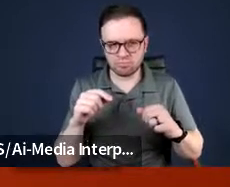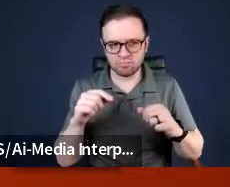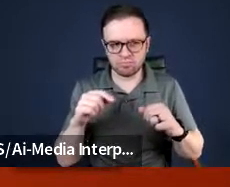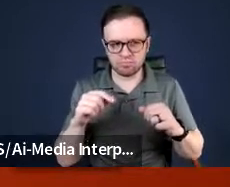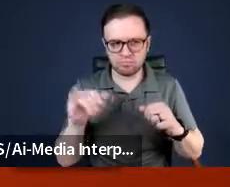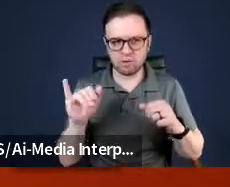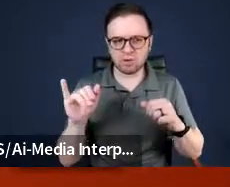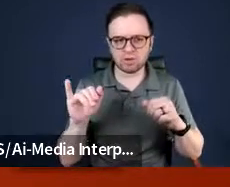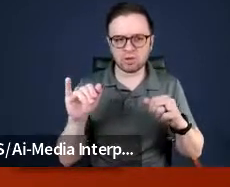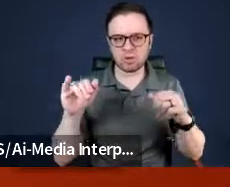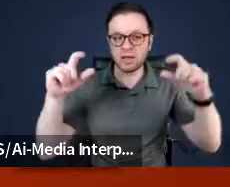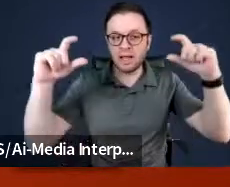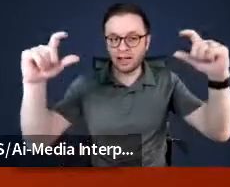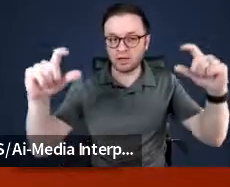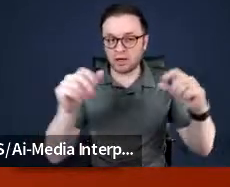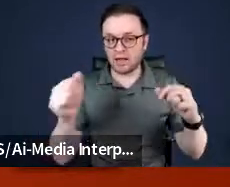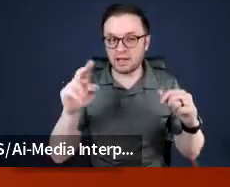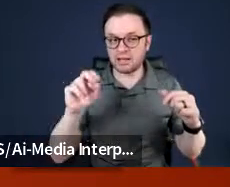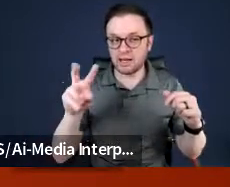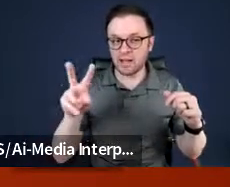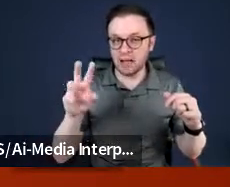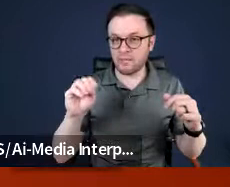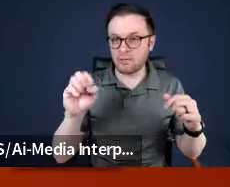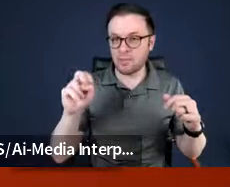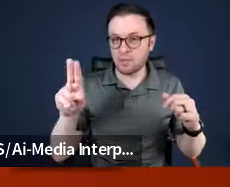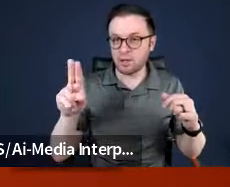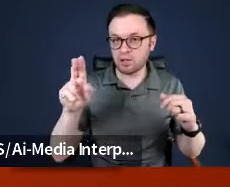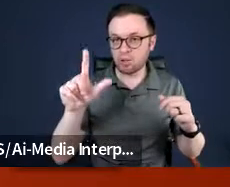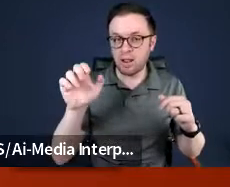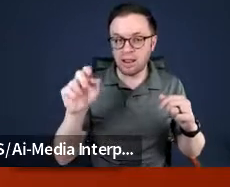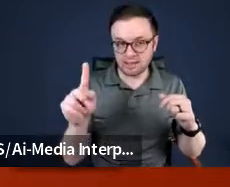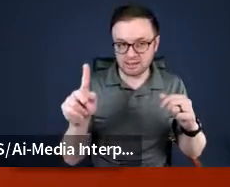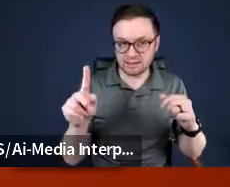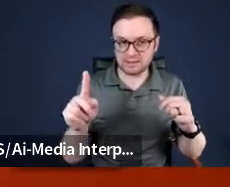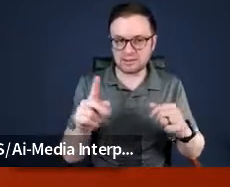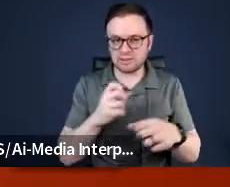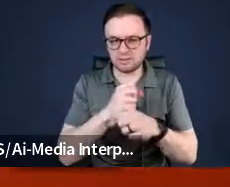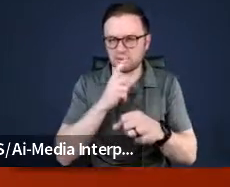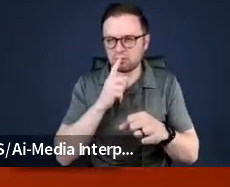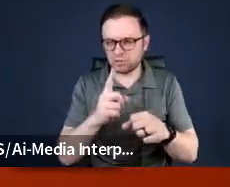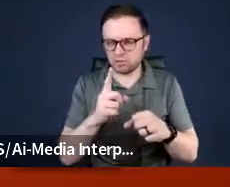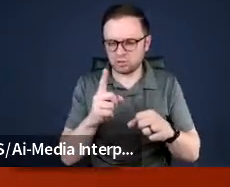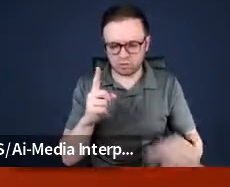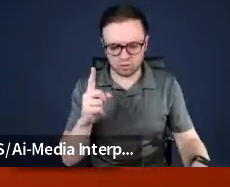and it should be… You should be able to activate it and it should be the first thing in the order.